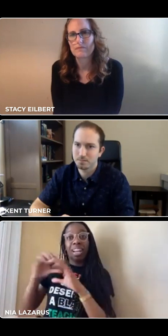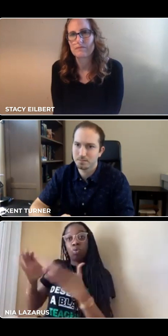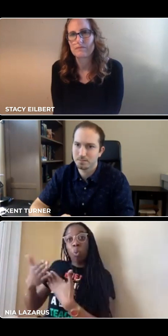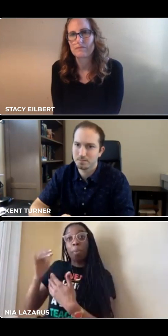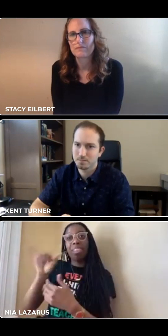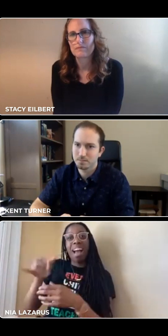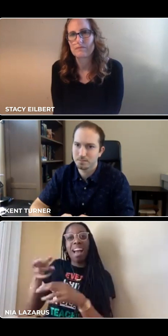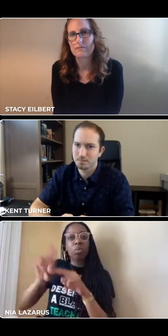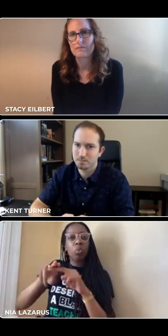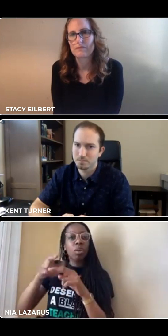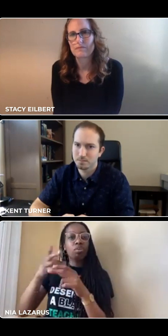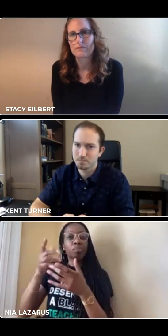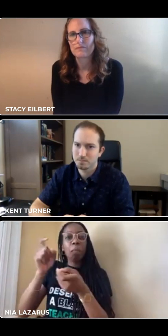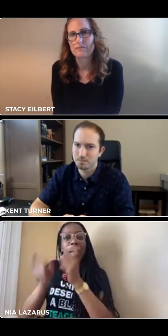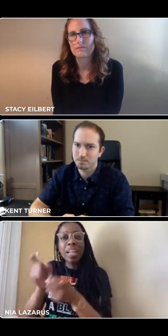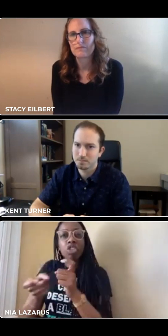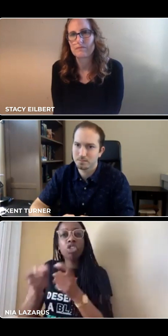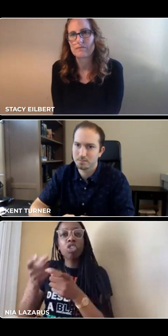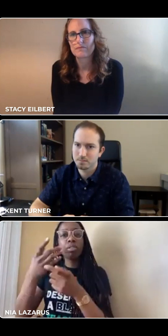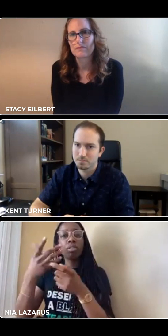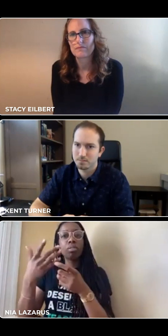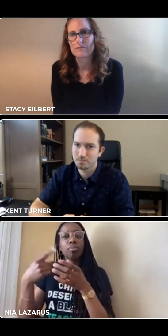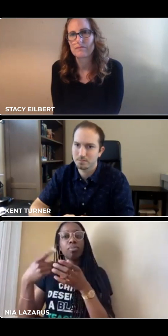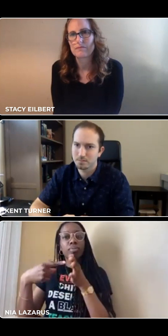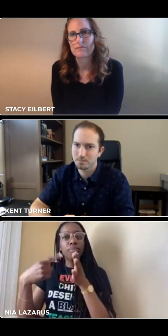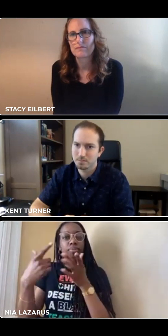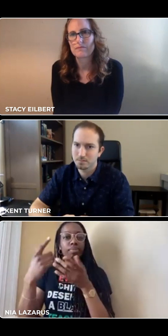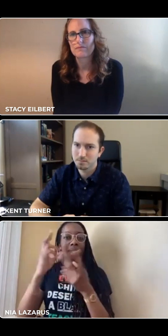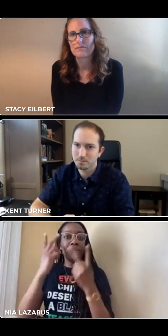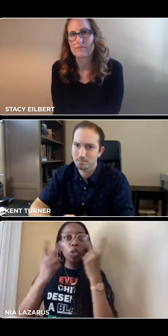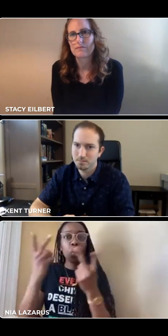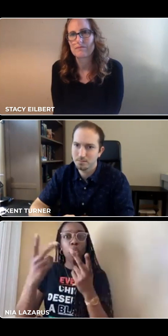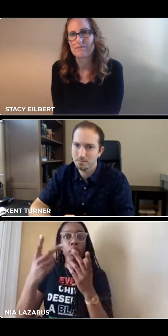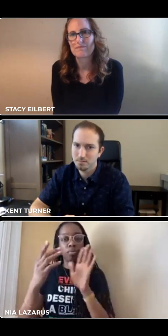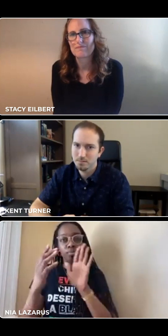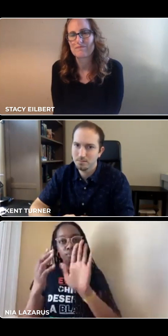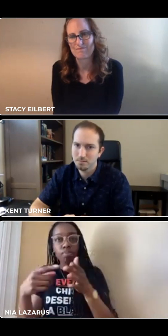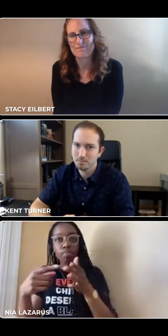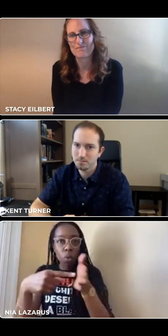a part of that Special Ed, whatever they experience in the classroom has those increased modifications,